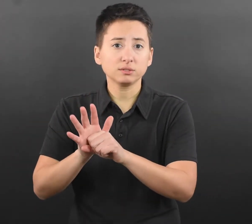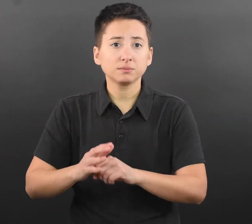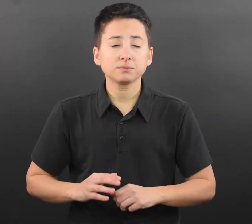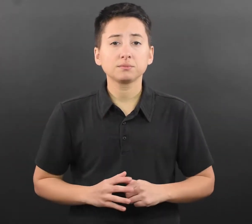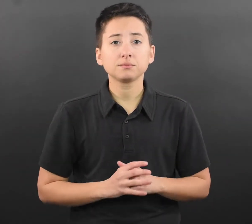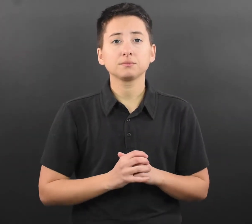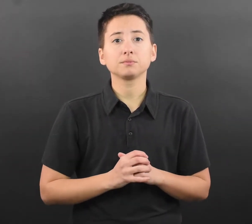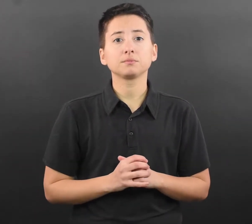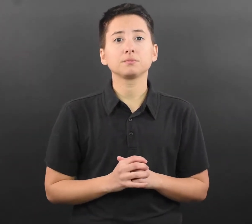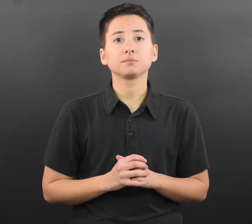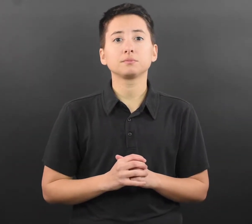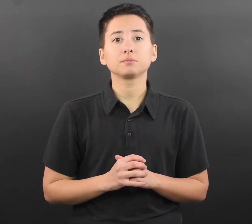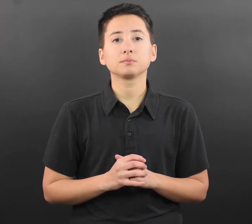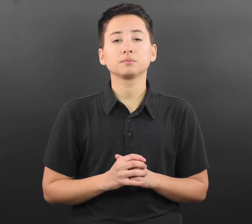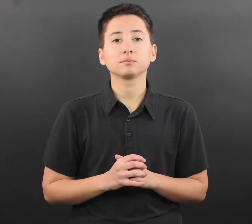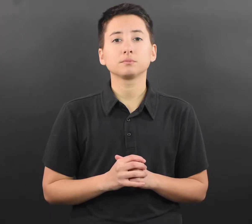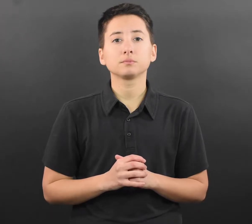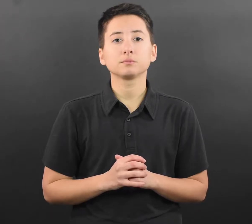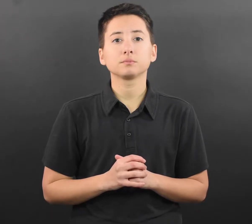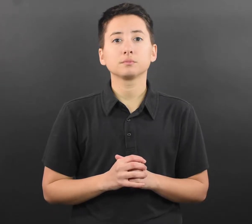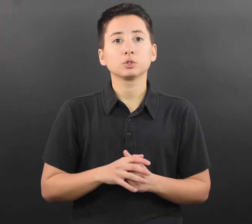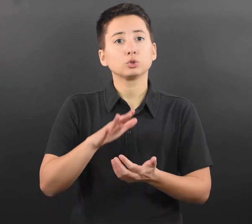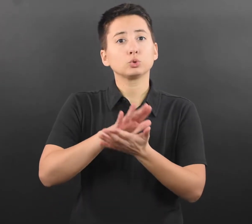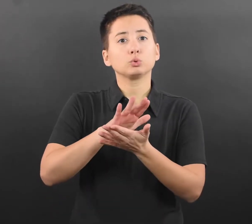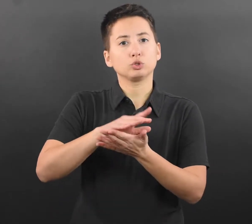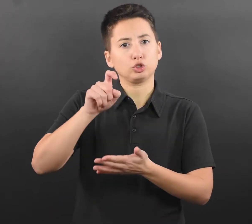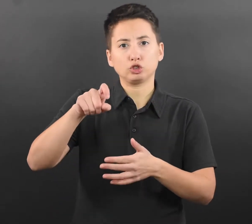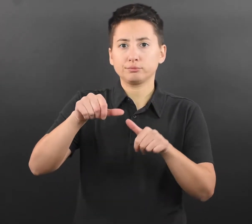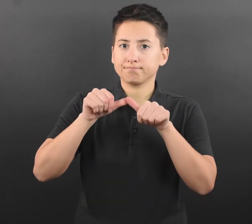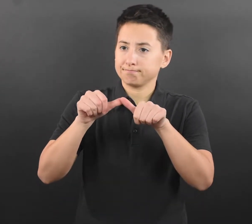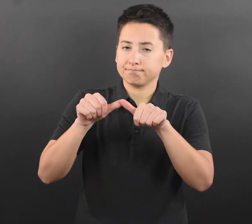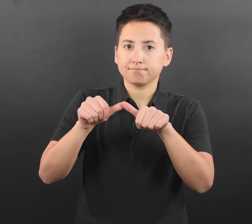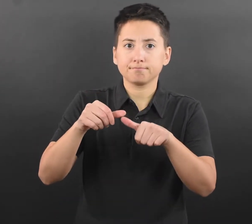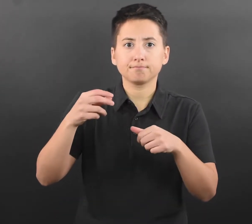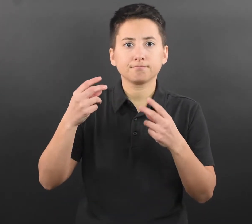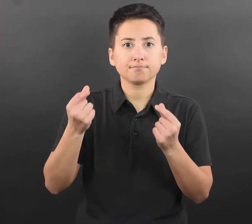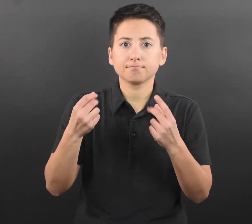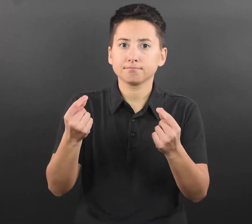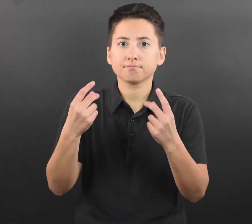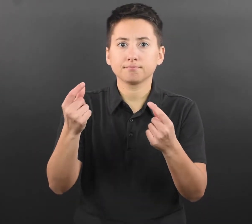• ▪ Schools should continue to maintain rapid and thorough contact tracing in